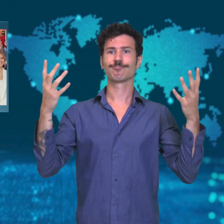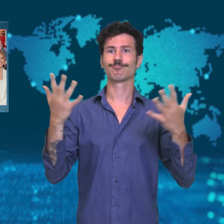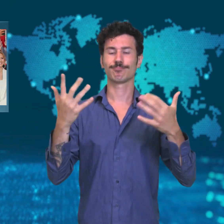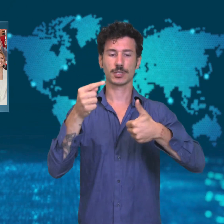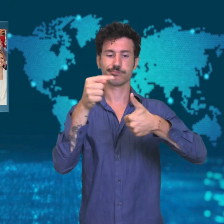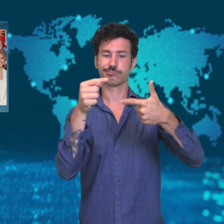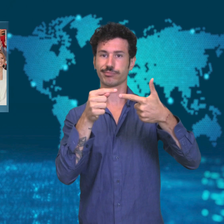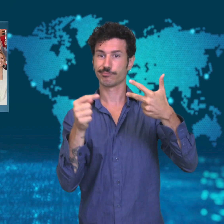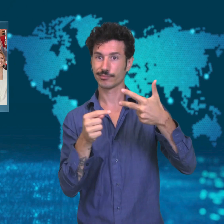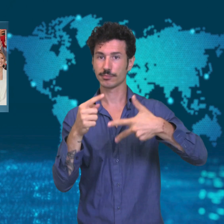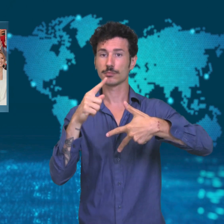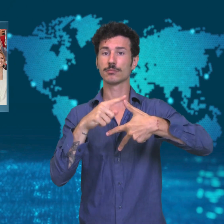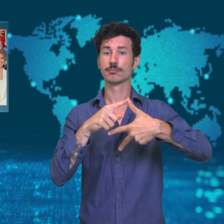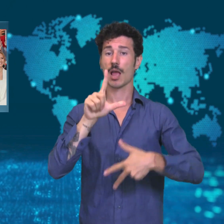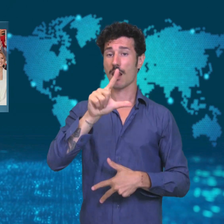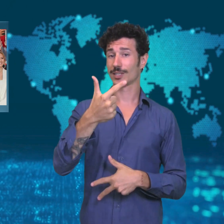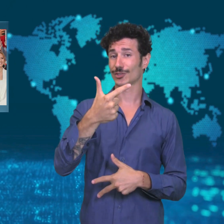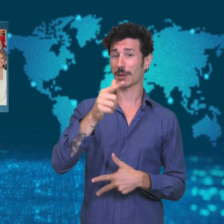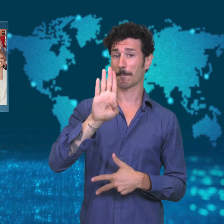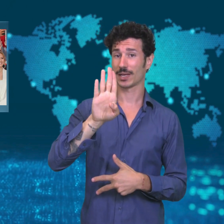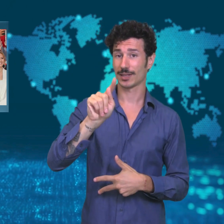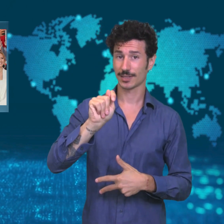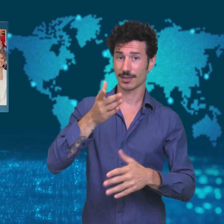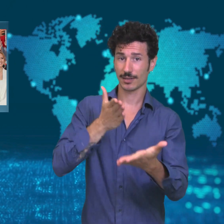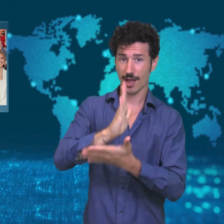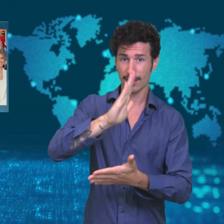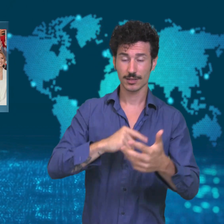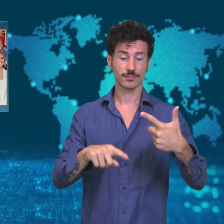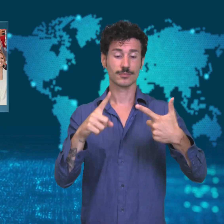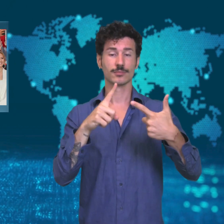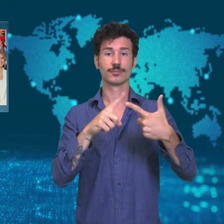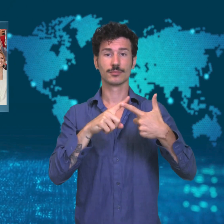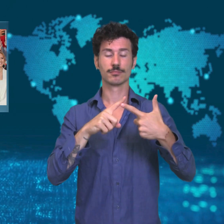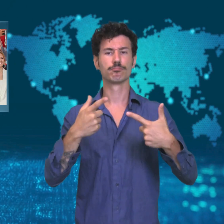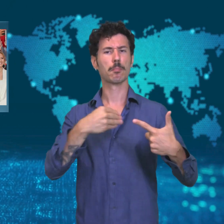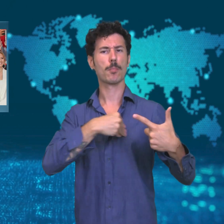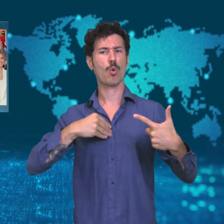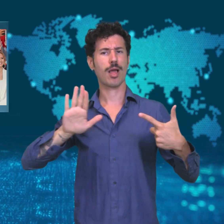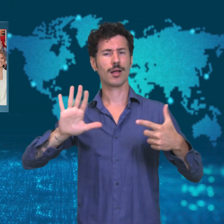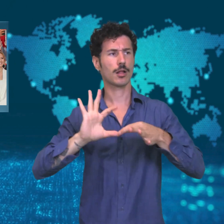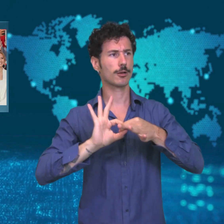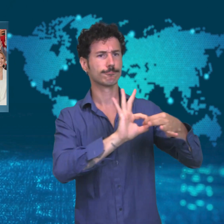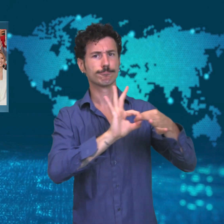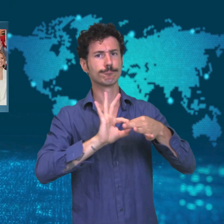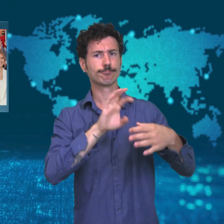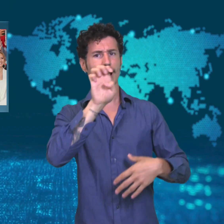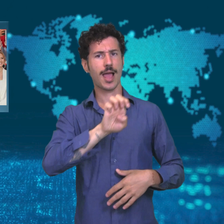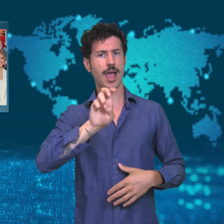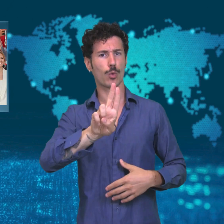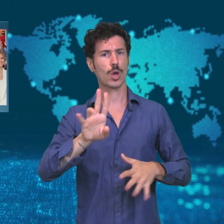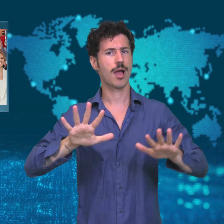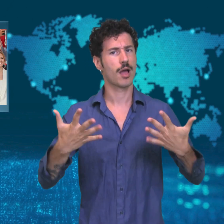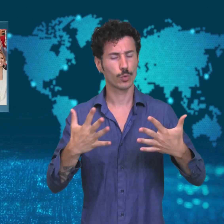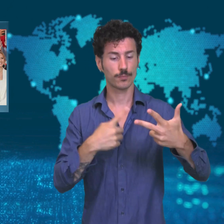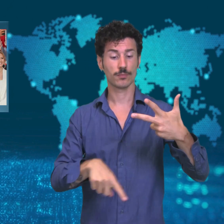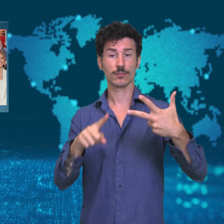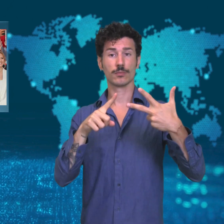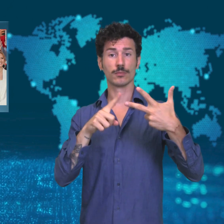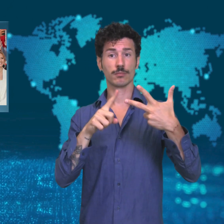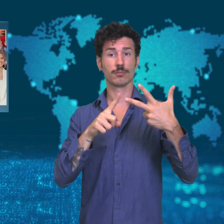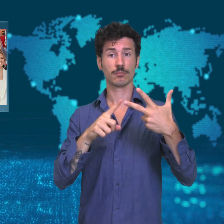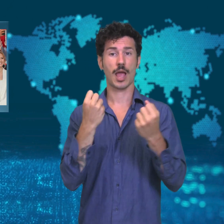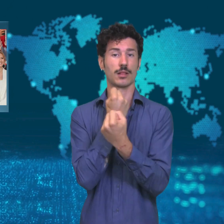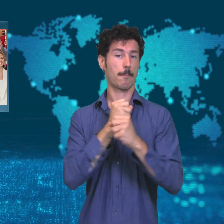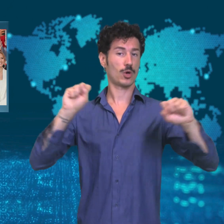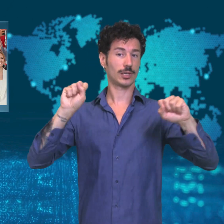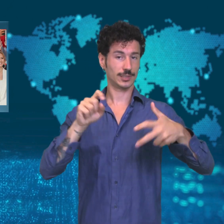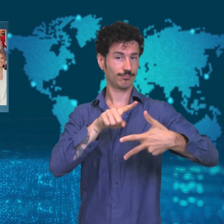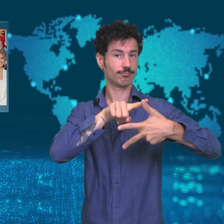LGBT rights, relationship with the European Union (EU), and democracy.